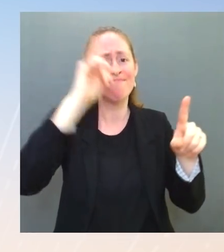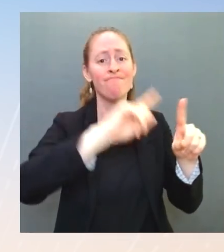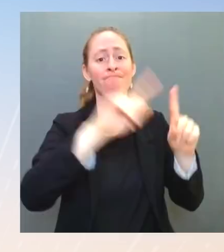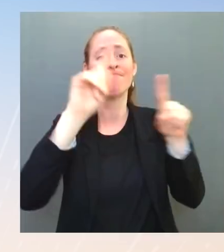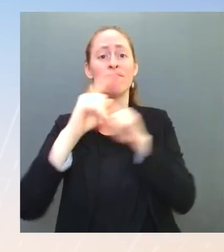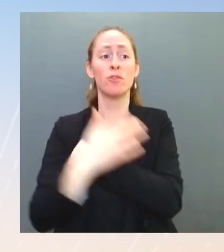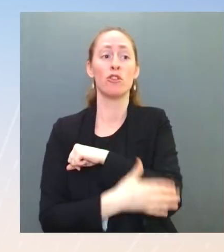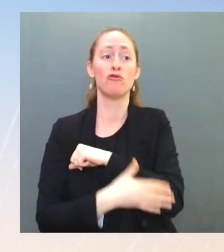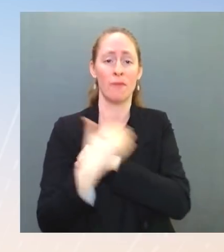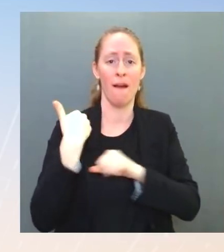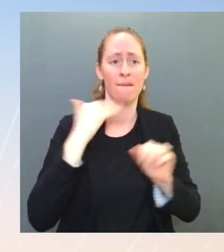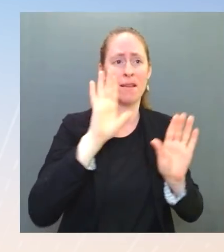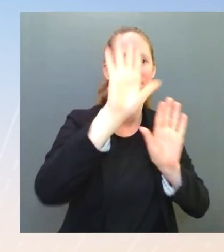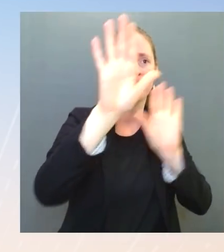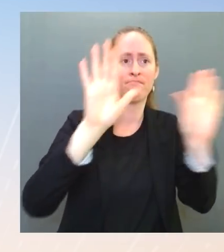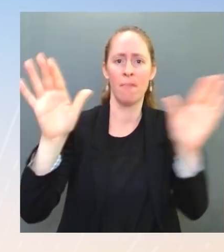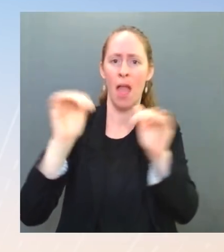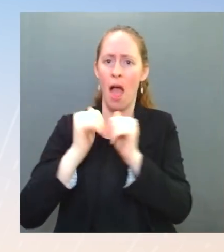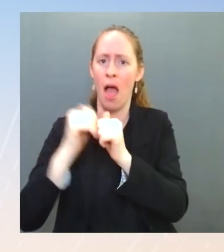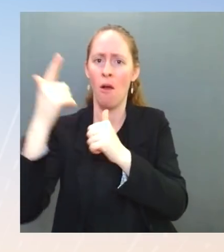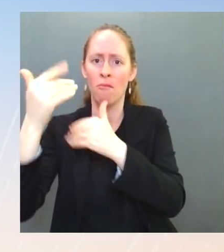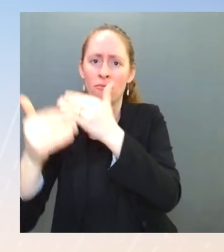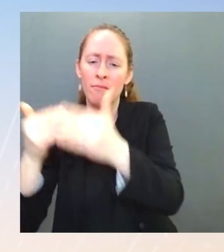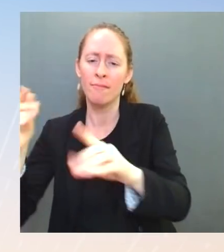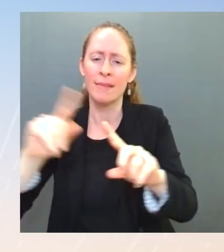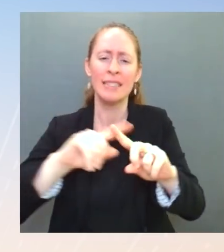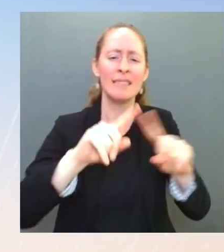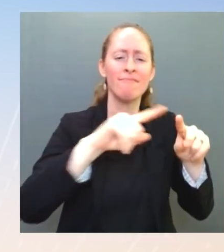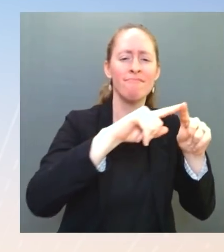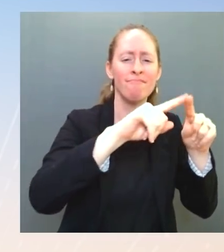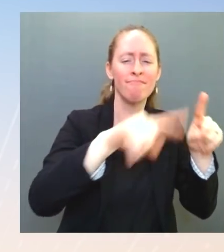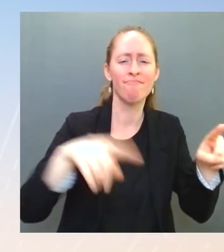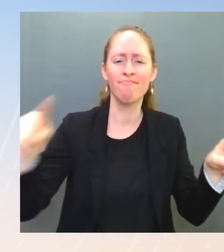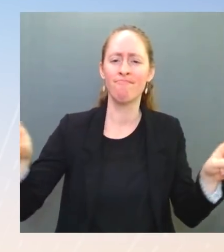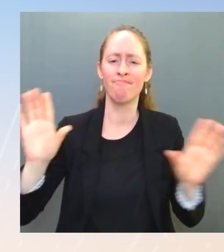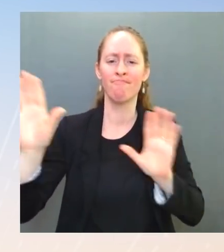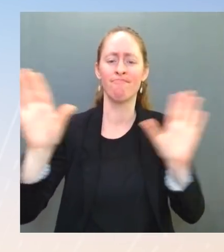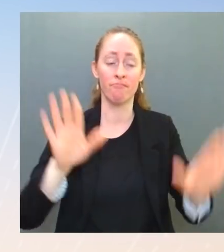what the President did is consistent with what our Deputy National Security Advisor